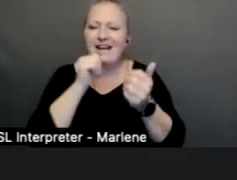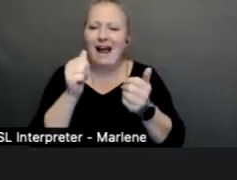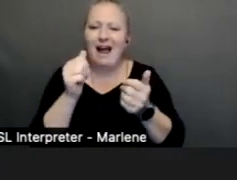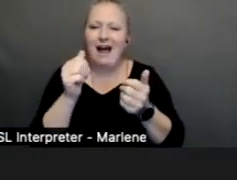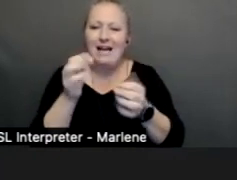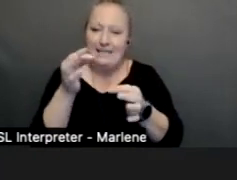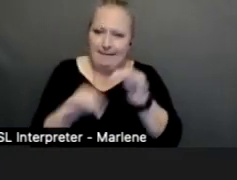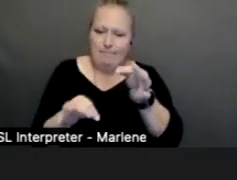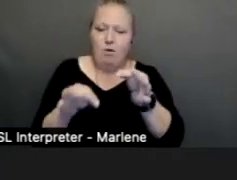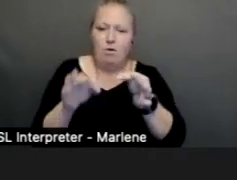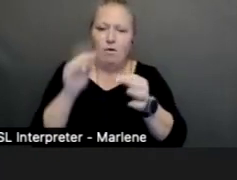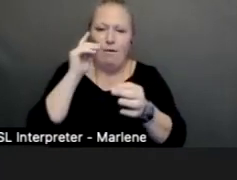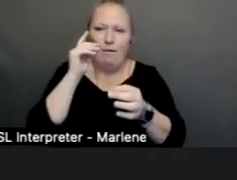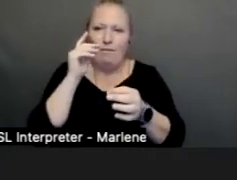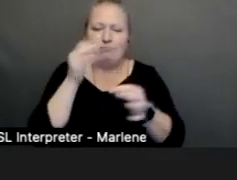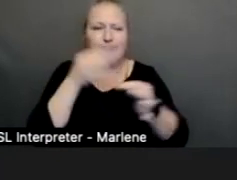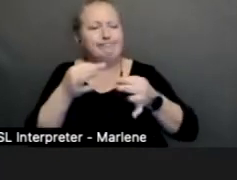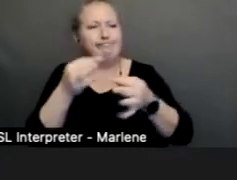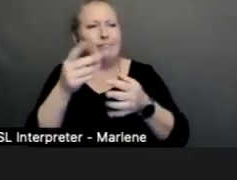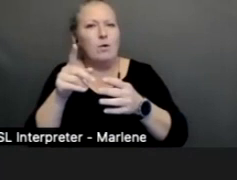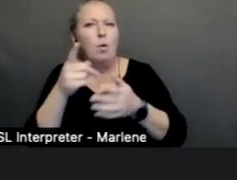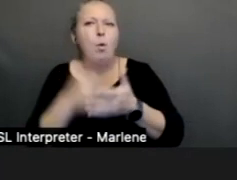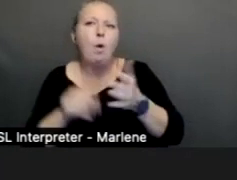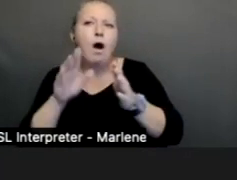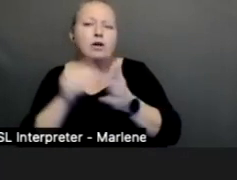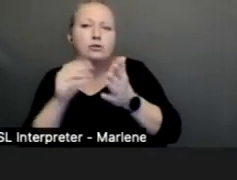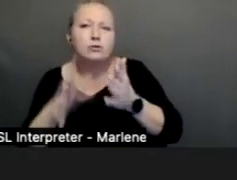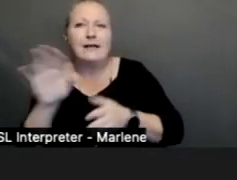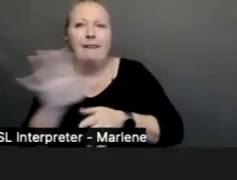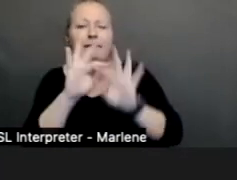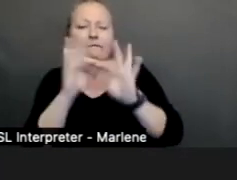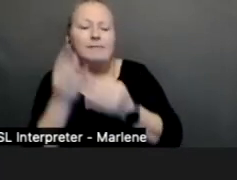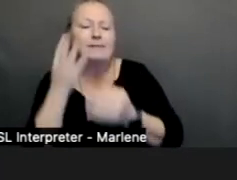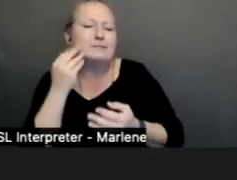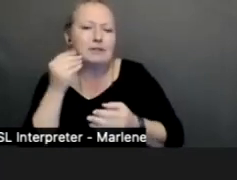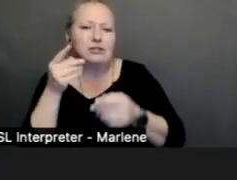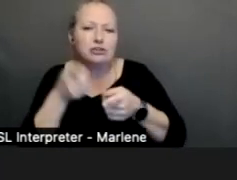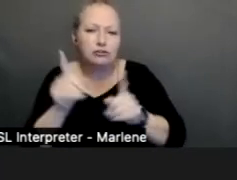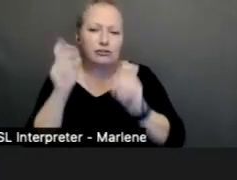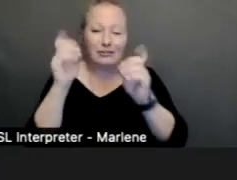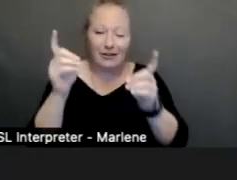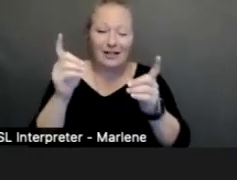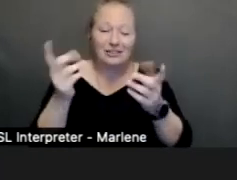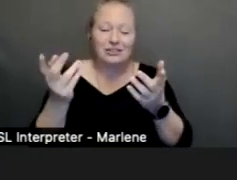experience students have and families have and in their education, but it definitely is being